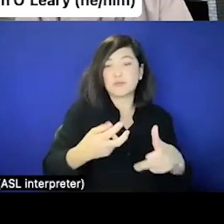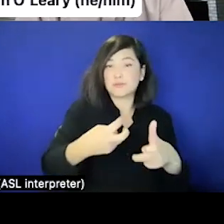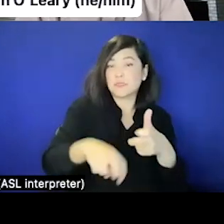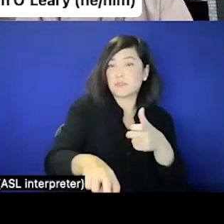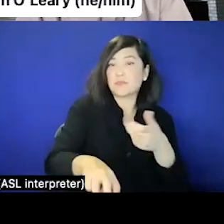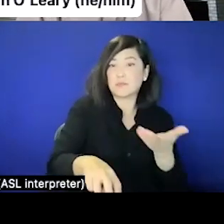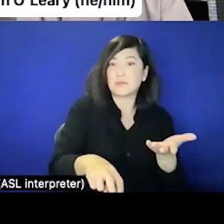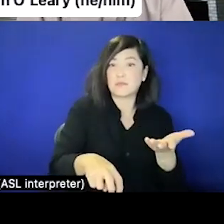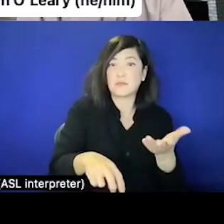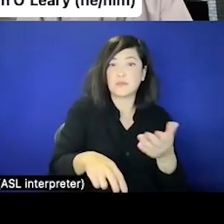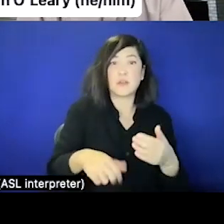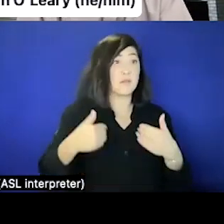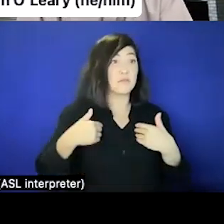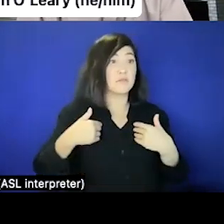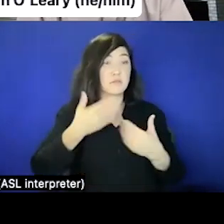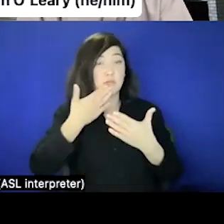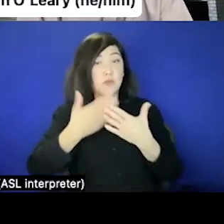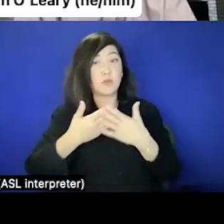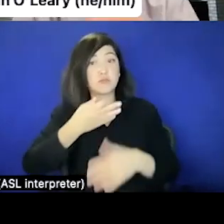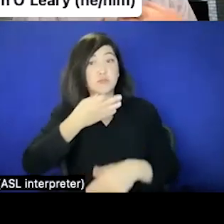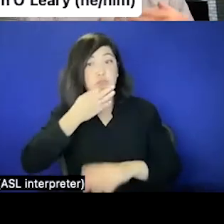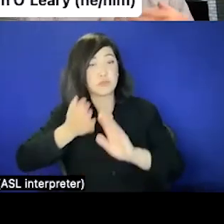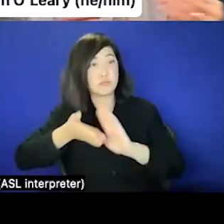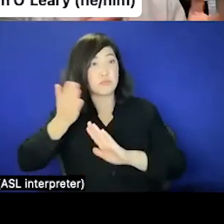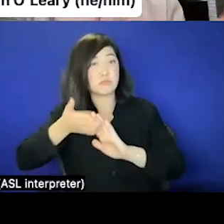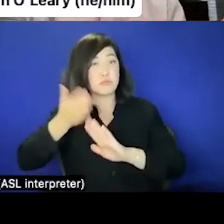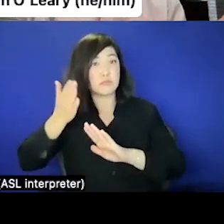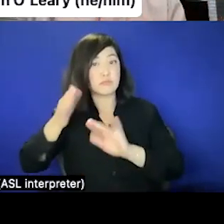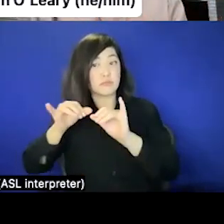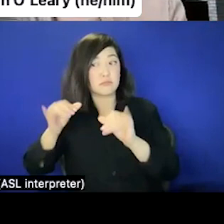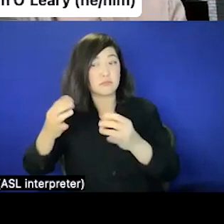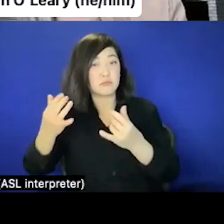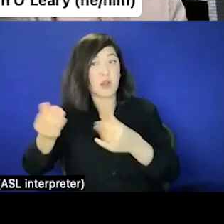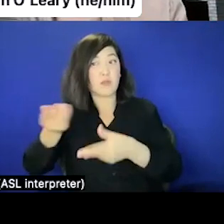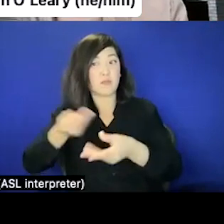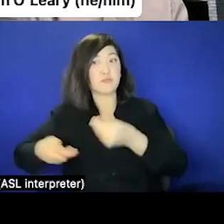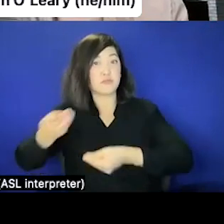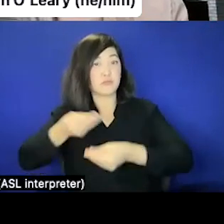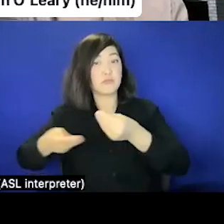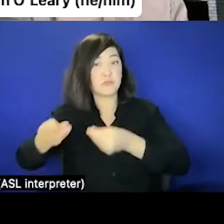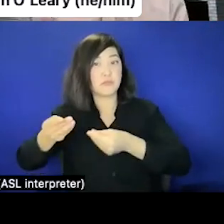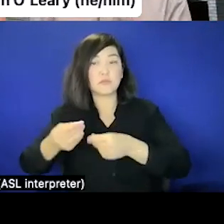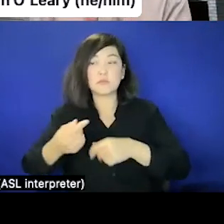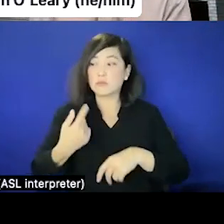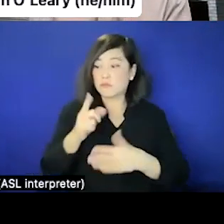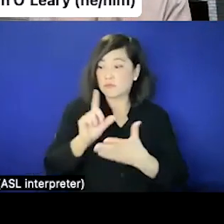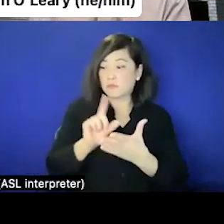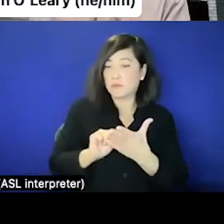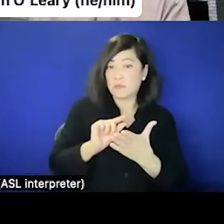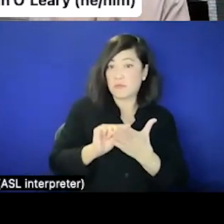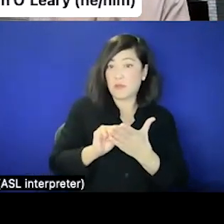operating examples between trading partners. So a given publisher, typically larger and a given